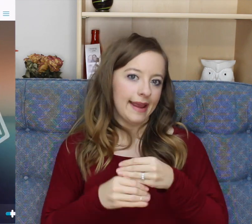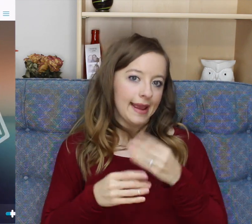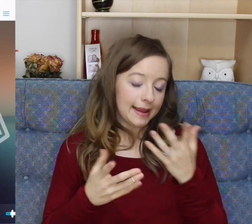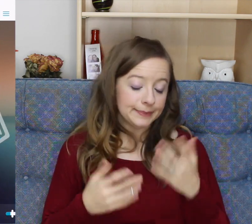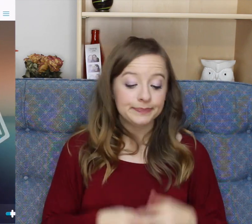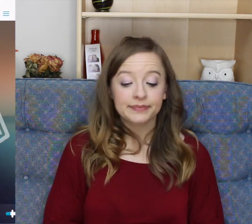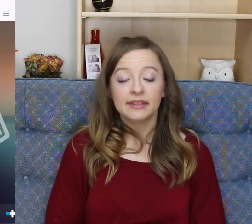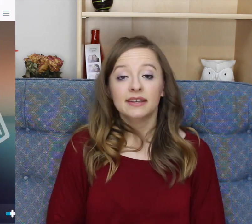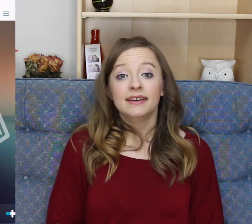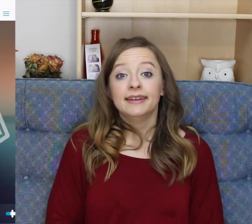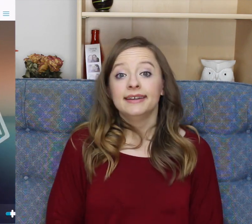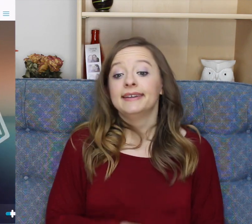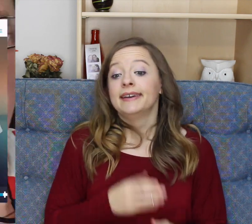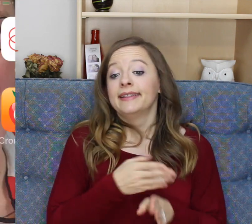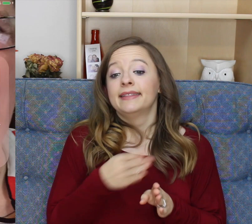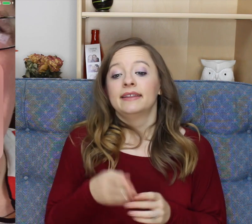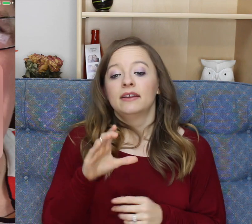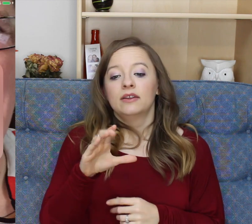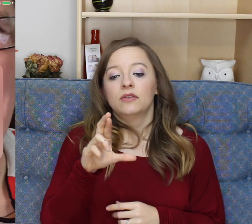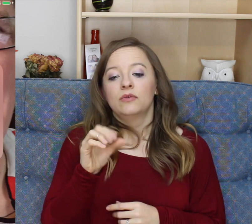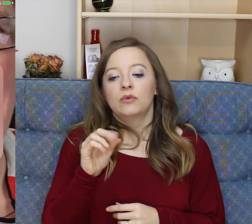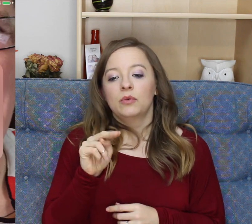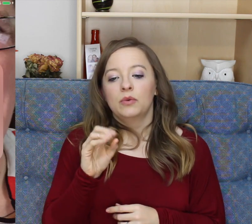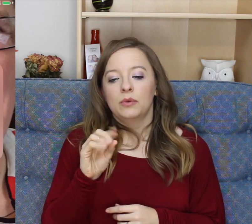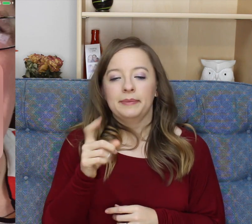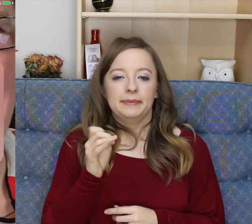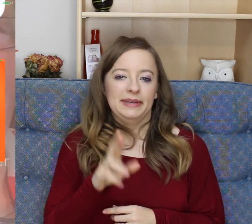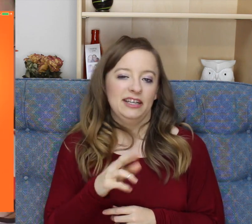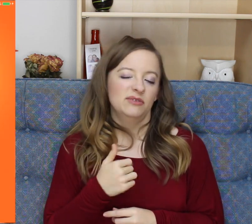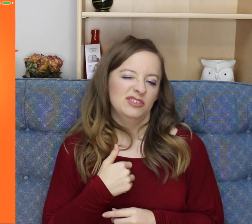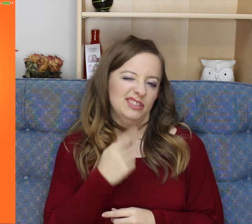things you can put on here. Then Cronometer